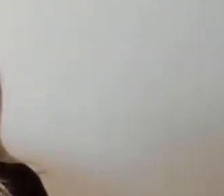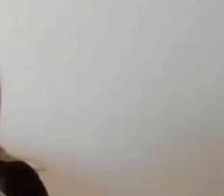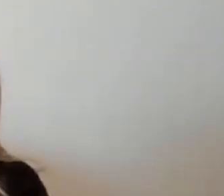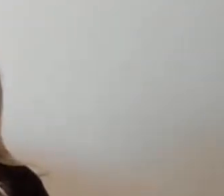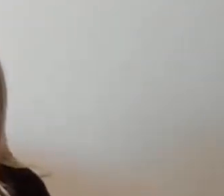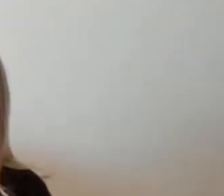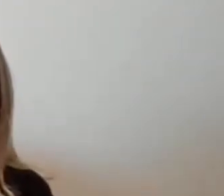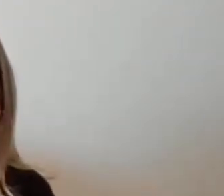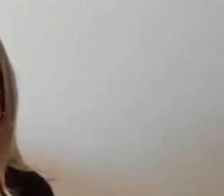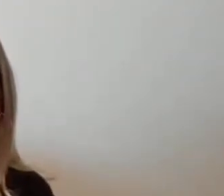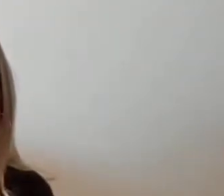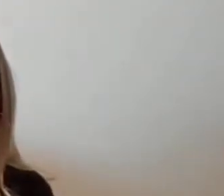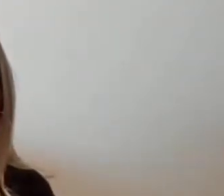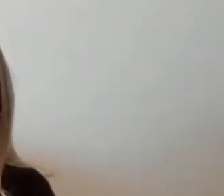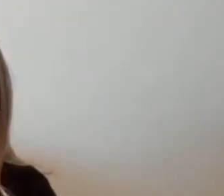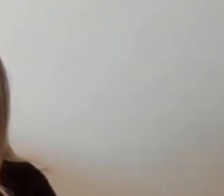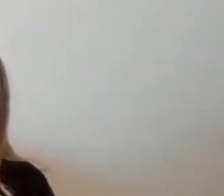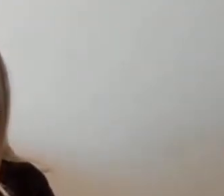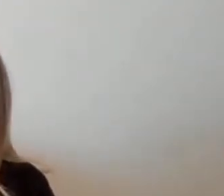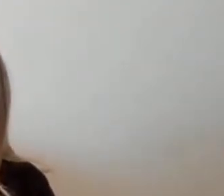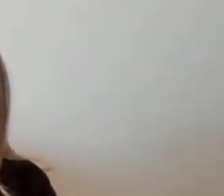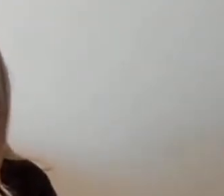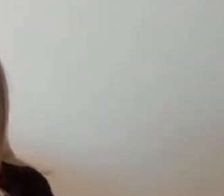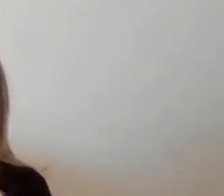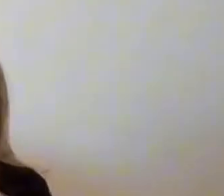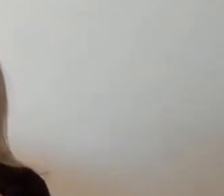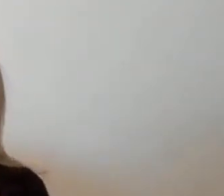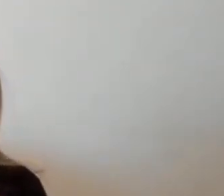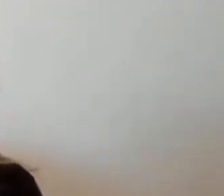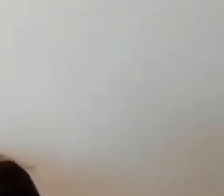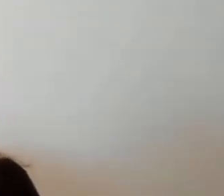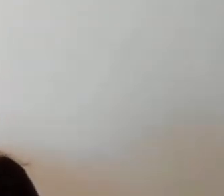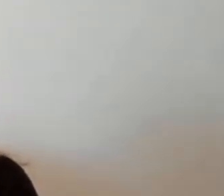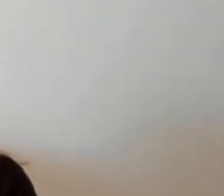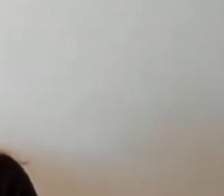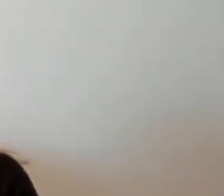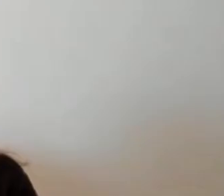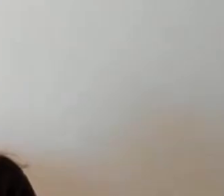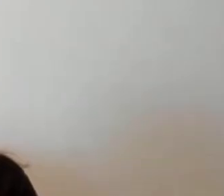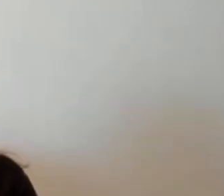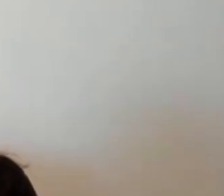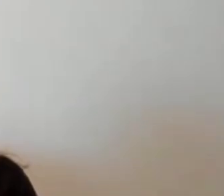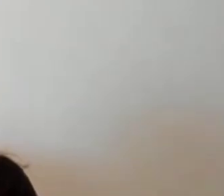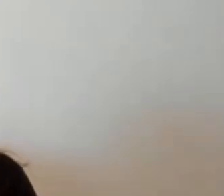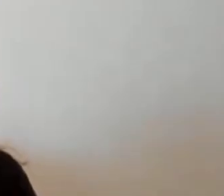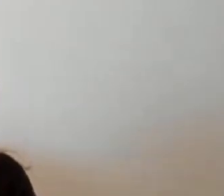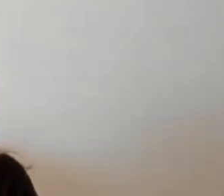And I feel like a lot of the ways we're forced to structure things in the social sciences look more like that because I'm doing humanities based